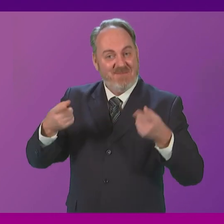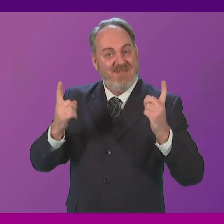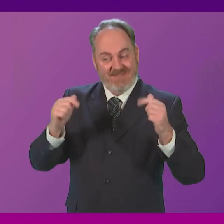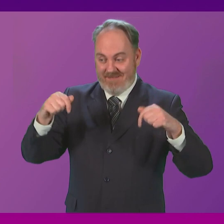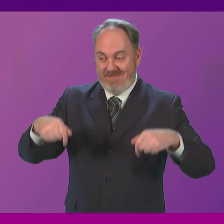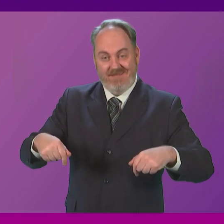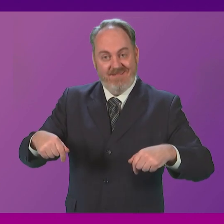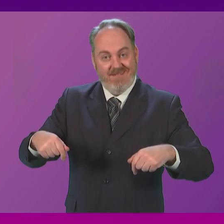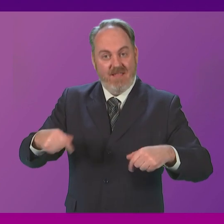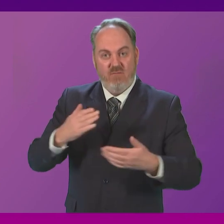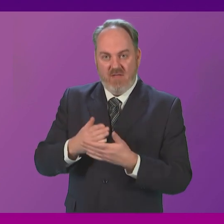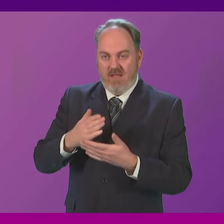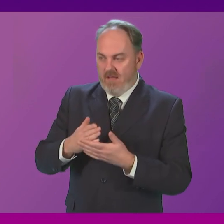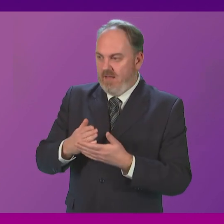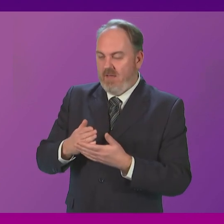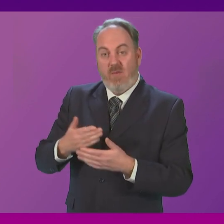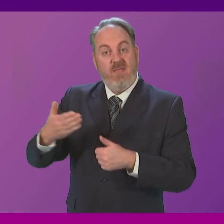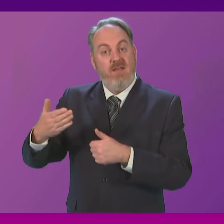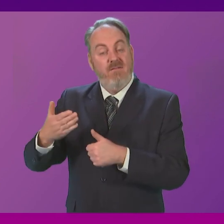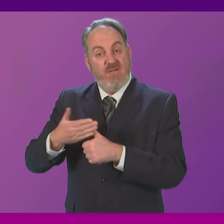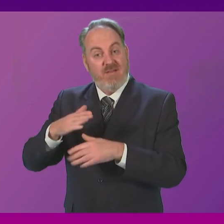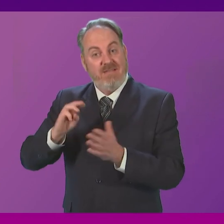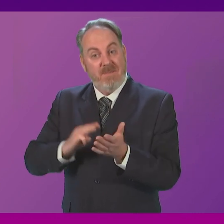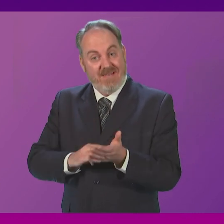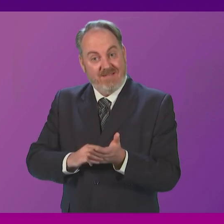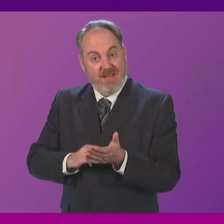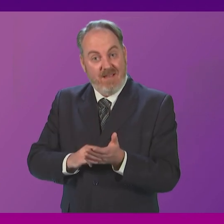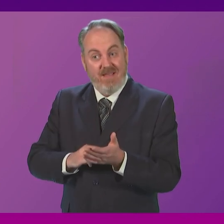The fact that both the First Minister and the Prime Minister represent the UK’s diverse